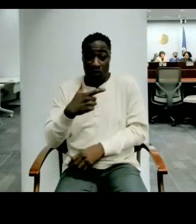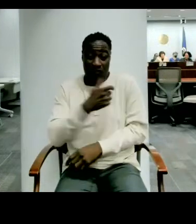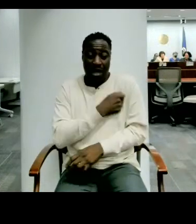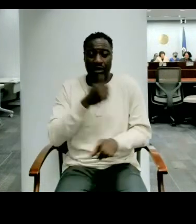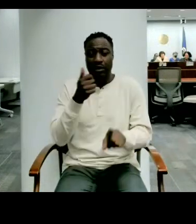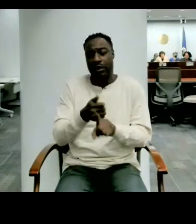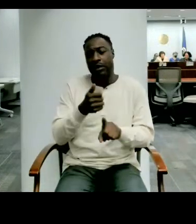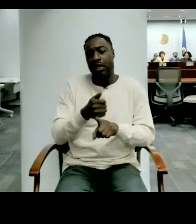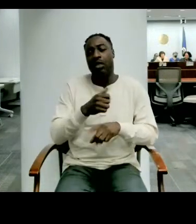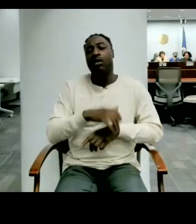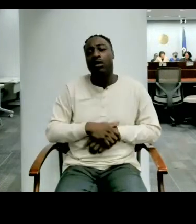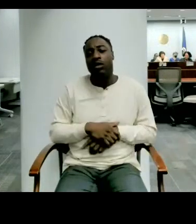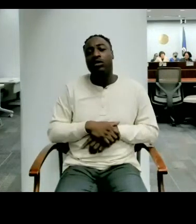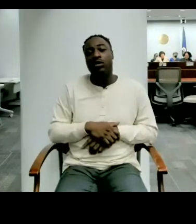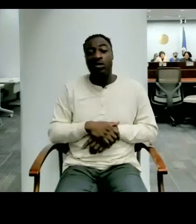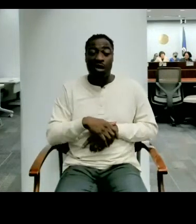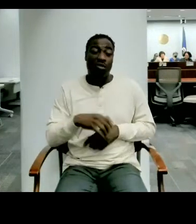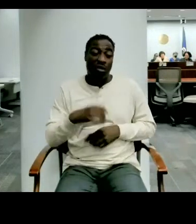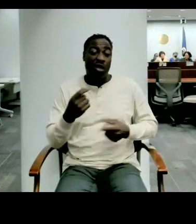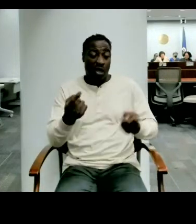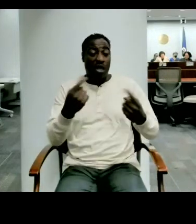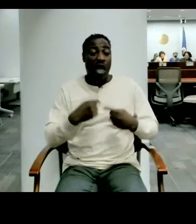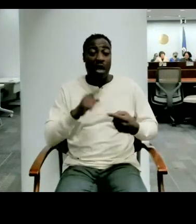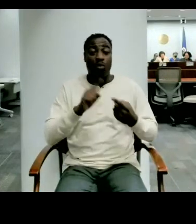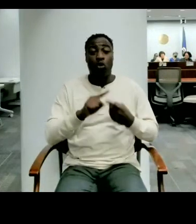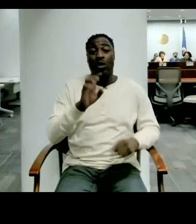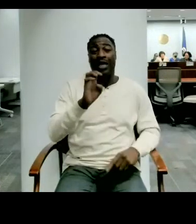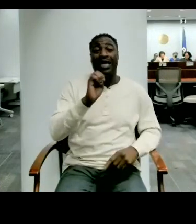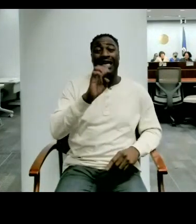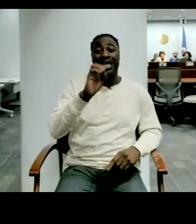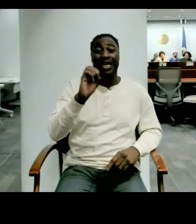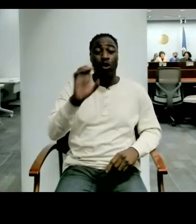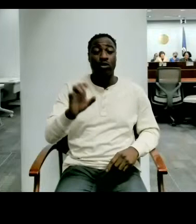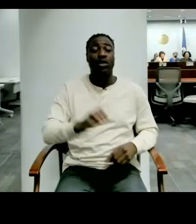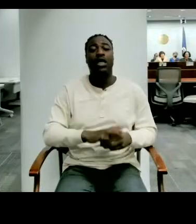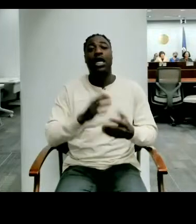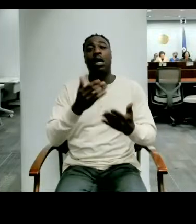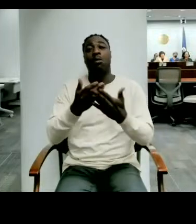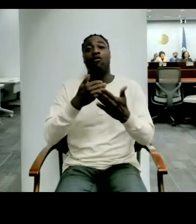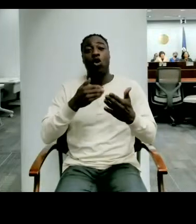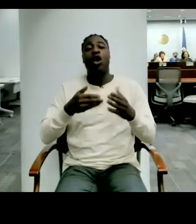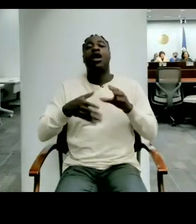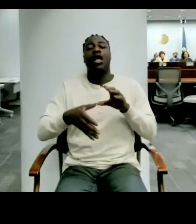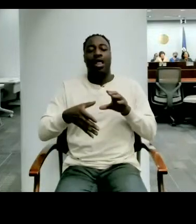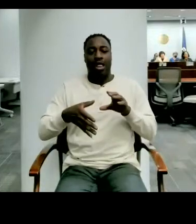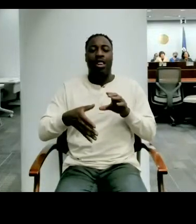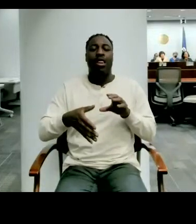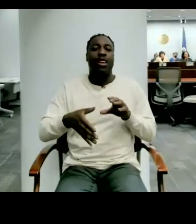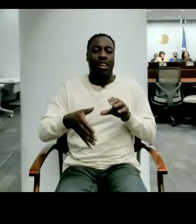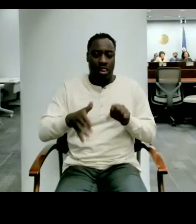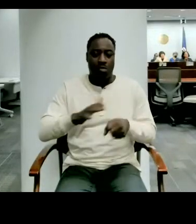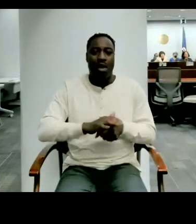issue that I think the EEOC was leading on before the pandemic and I think um the pandemic just